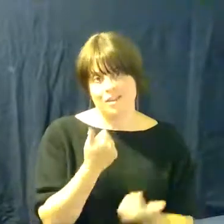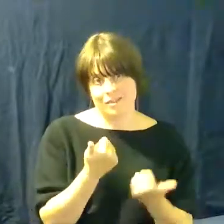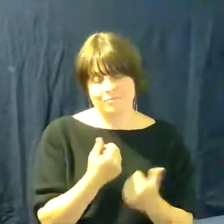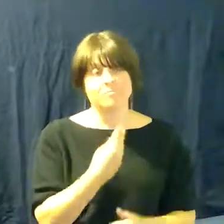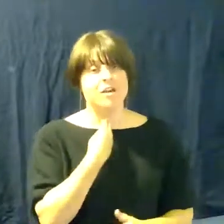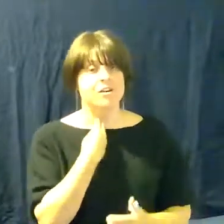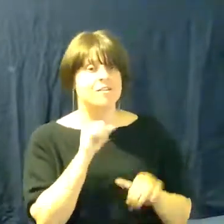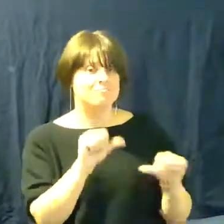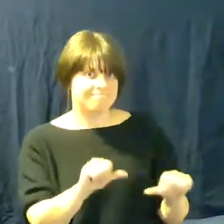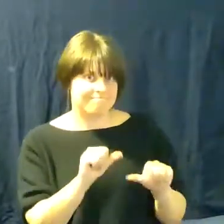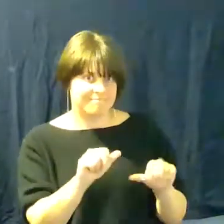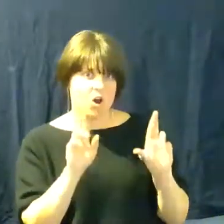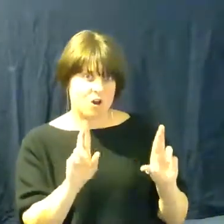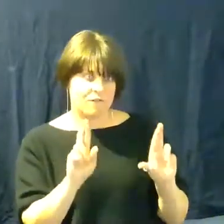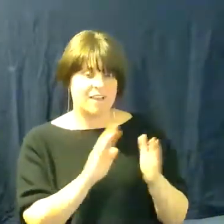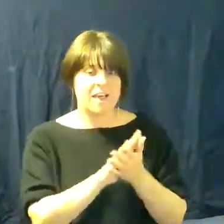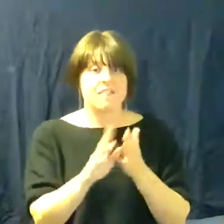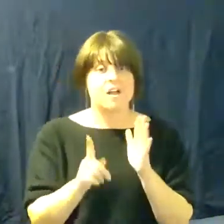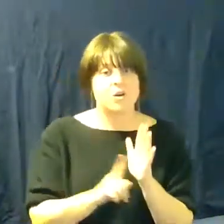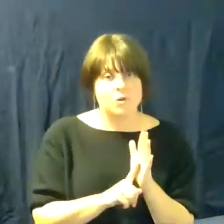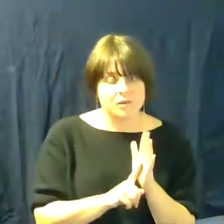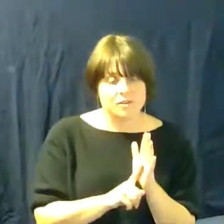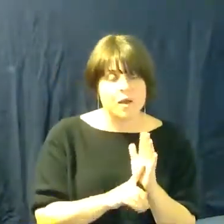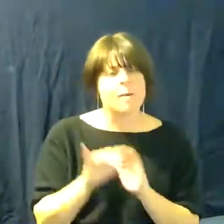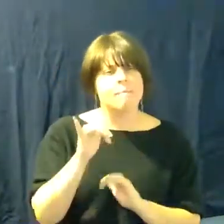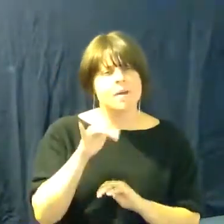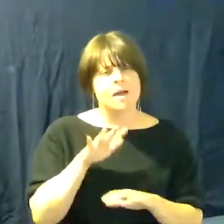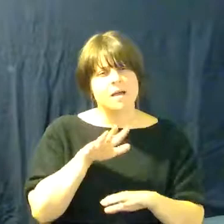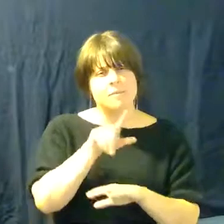it just depends on me travelling home, so I'l we'll let